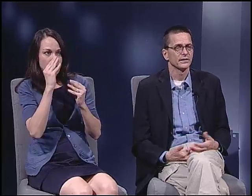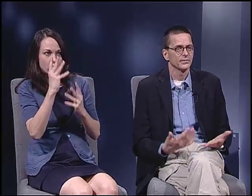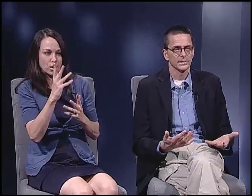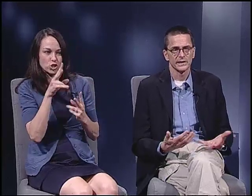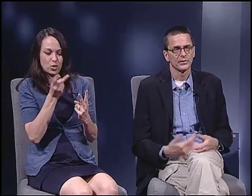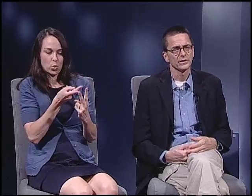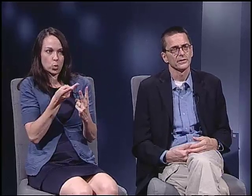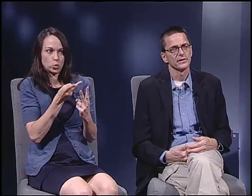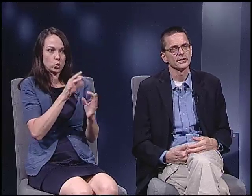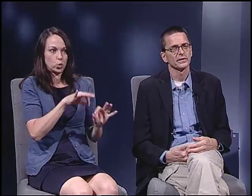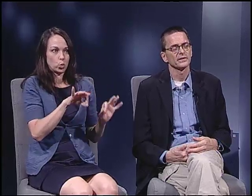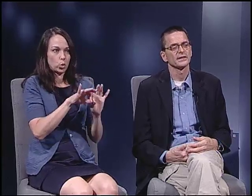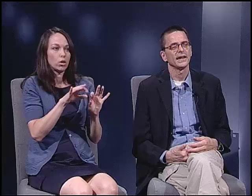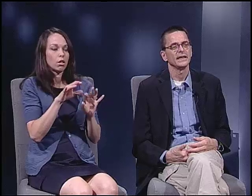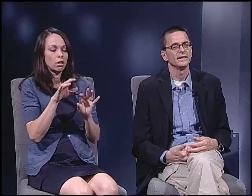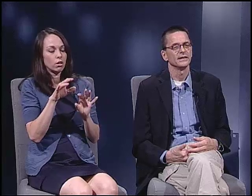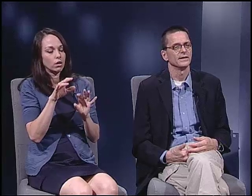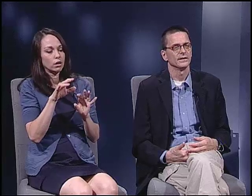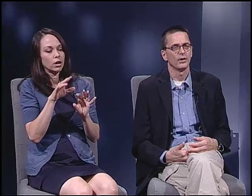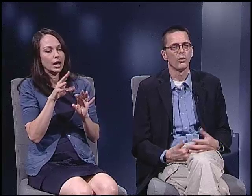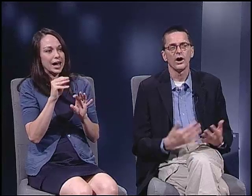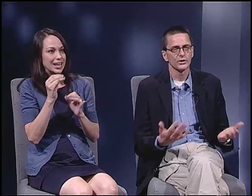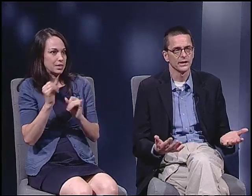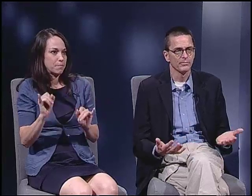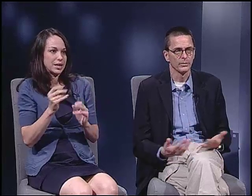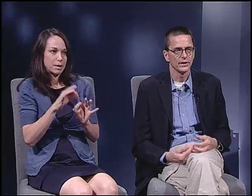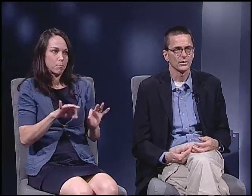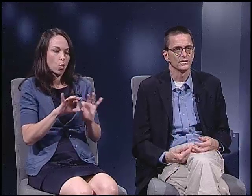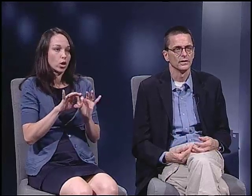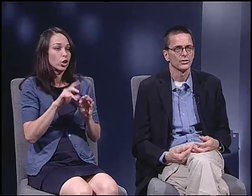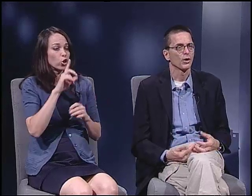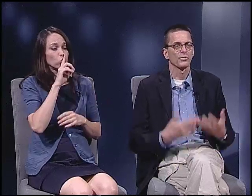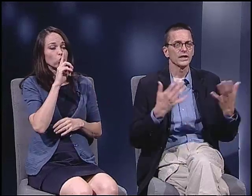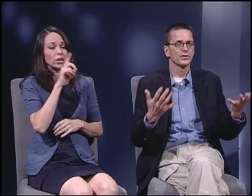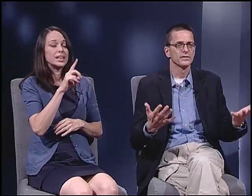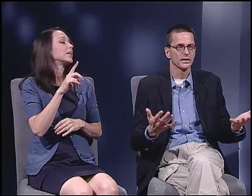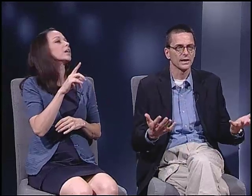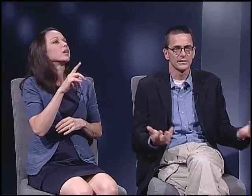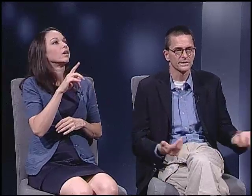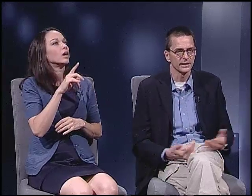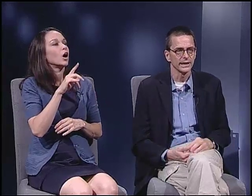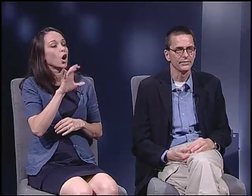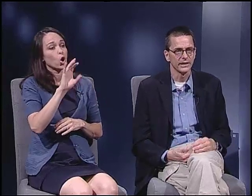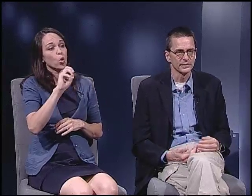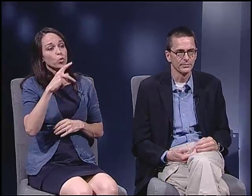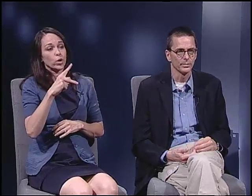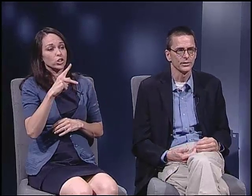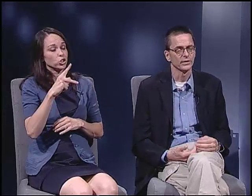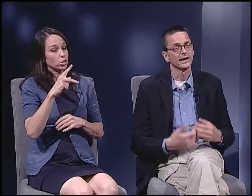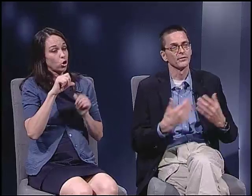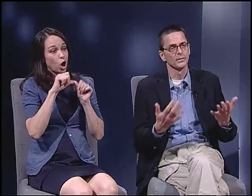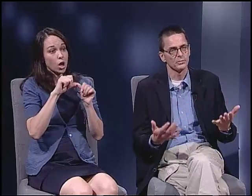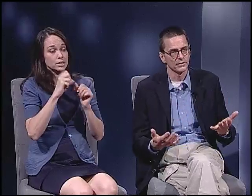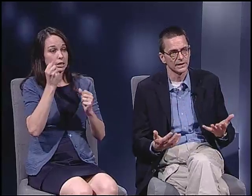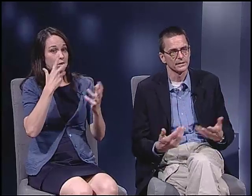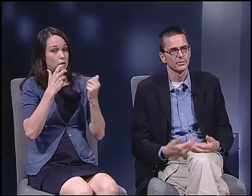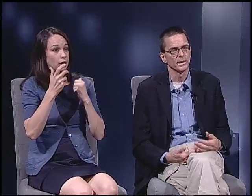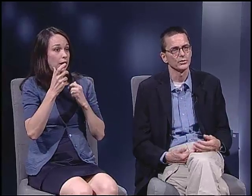as we said earlier, this is a society, a wash in information, corporations are constantly giving us information, the government provides information.